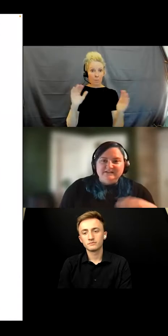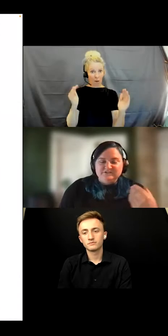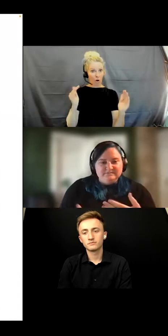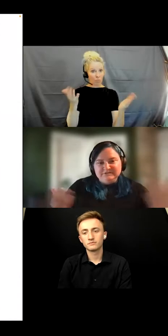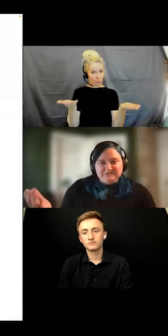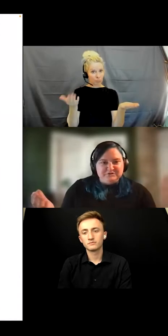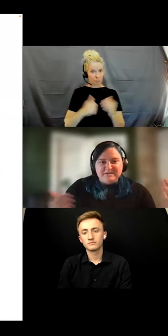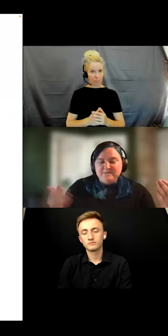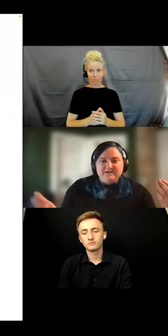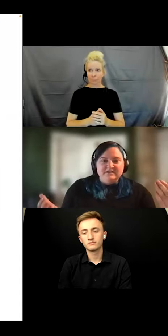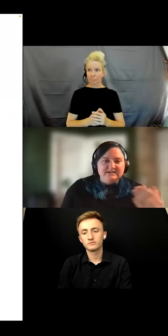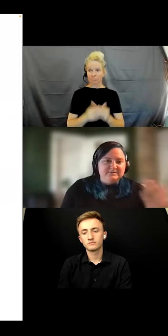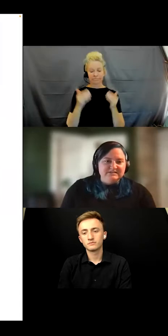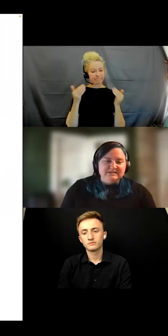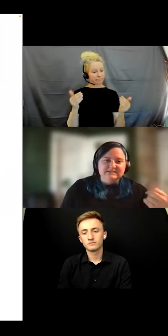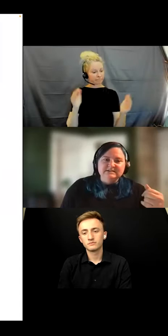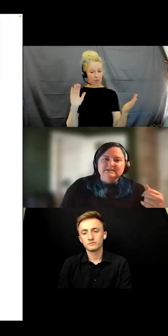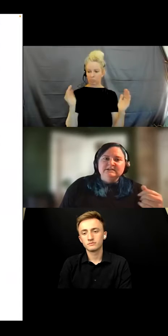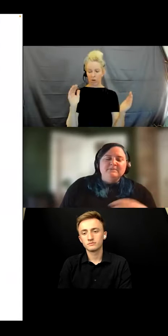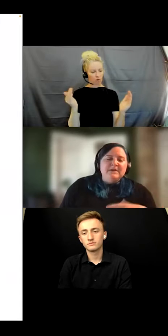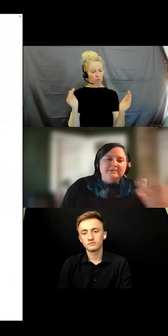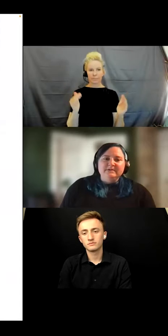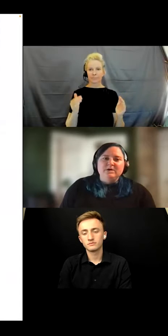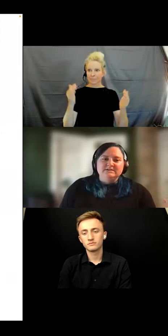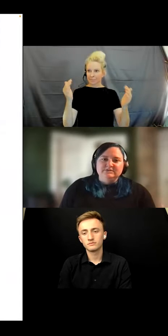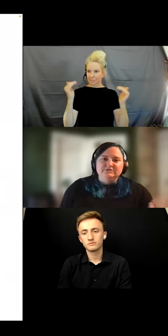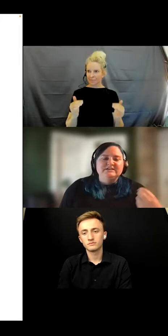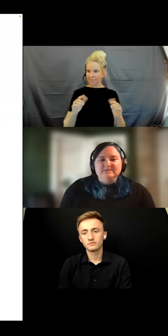right, just straight up compare their examples to this. I would probably want to check some